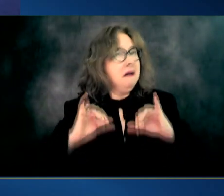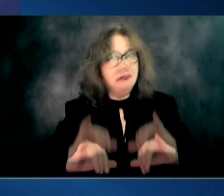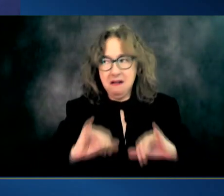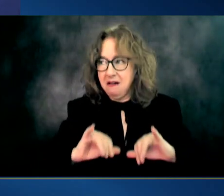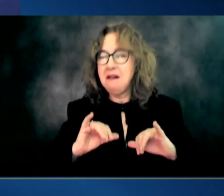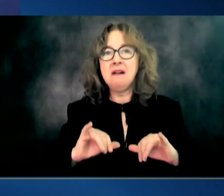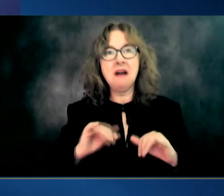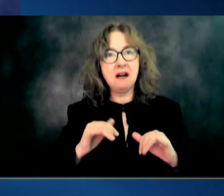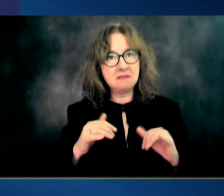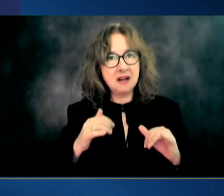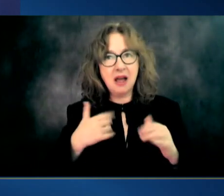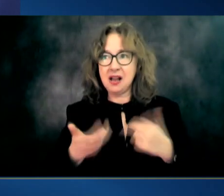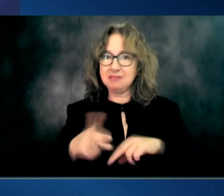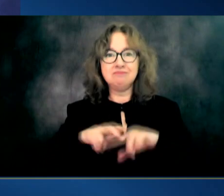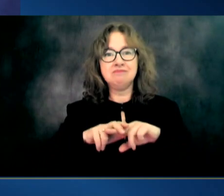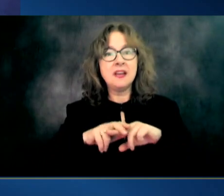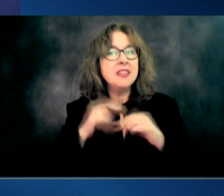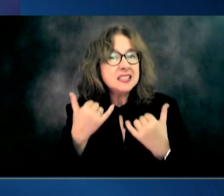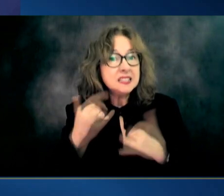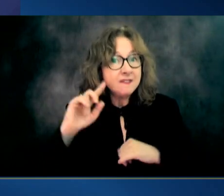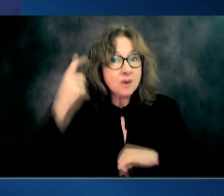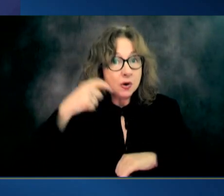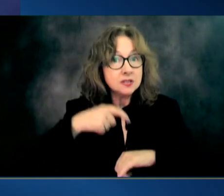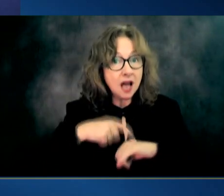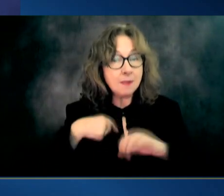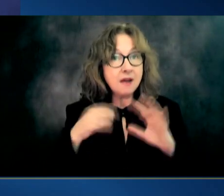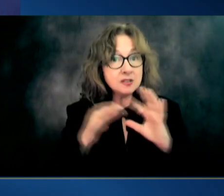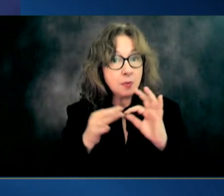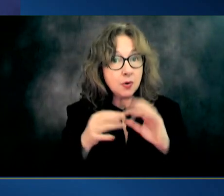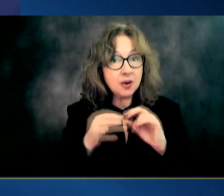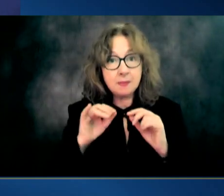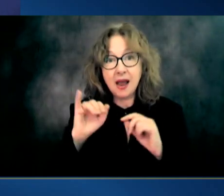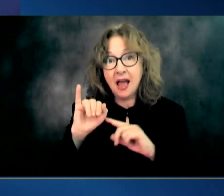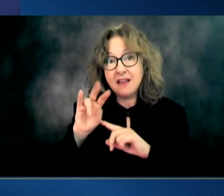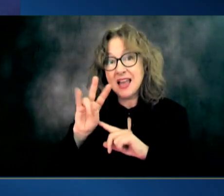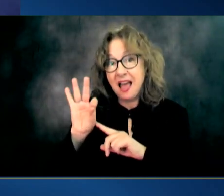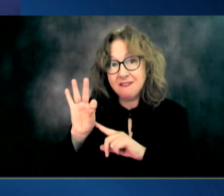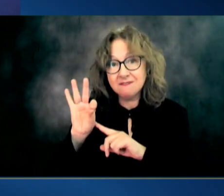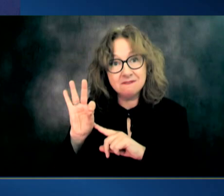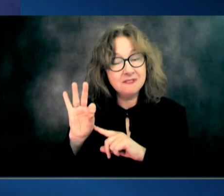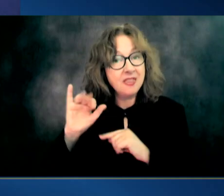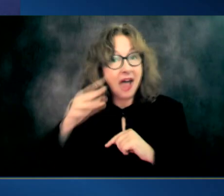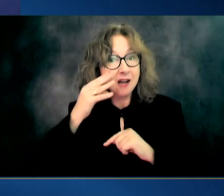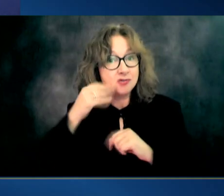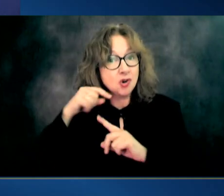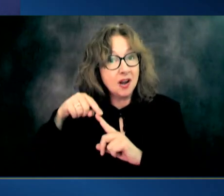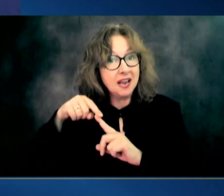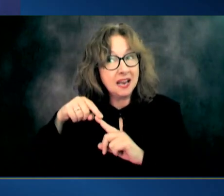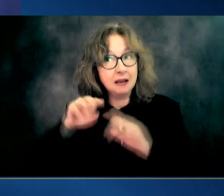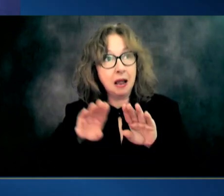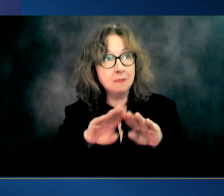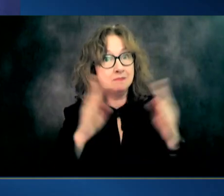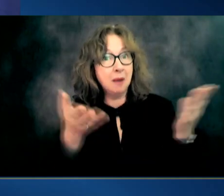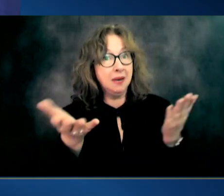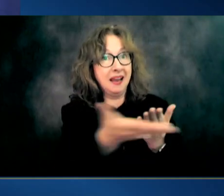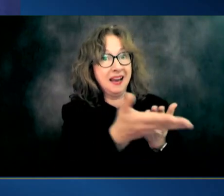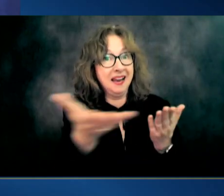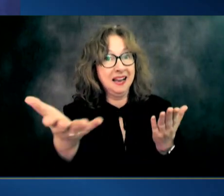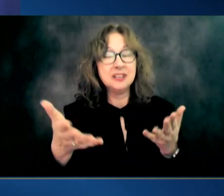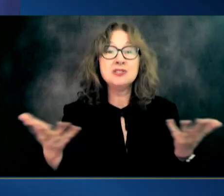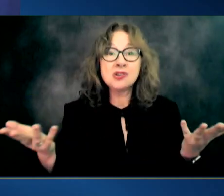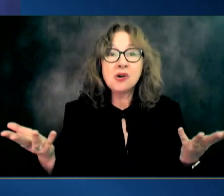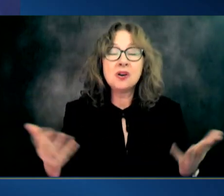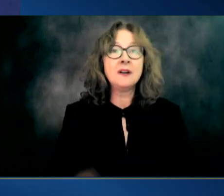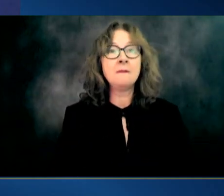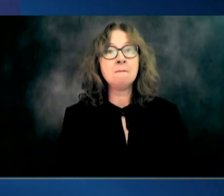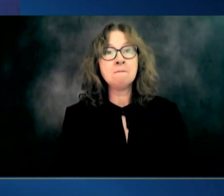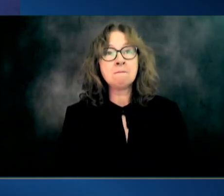first time I've spoken about IVF and my journey like at -- like in public. And so, I'm glad to be